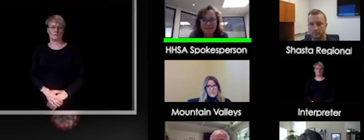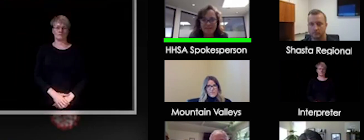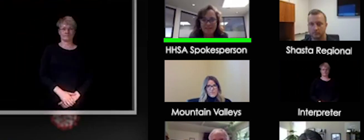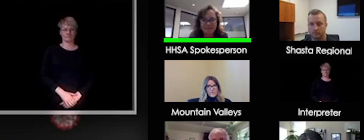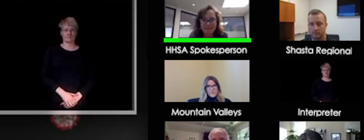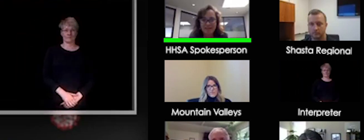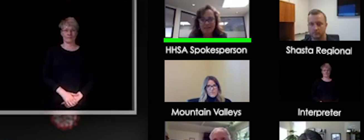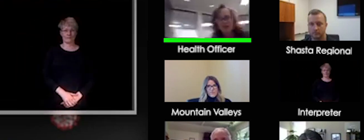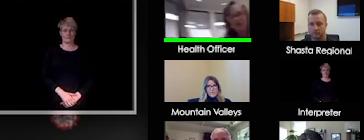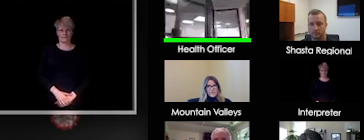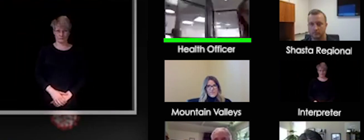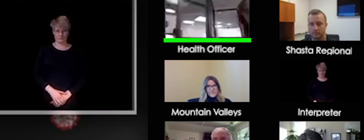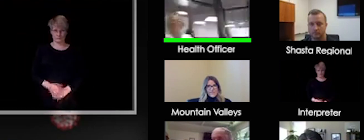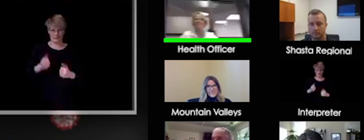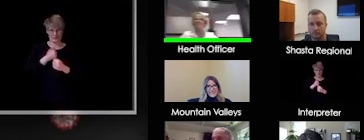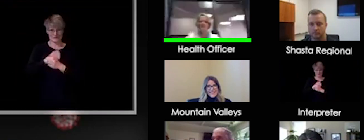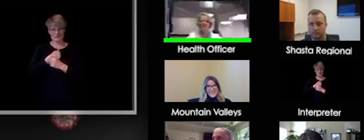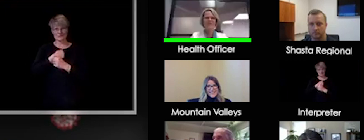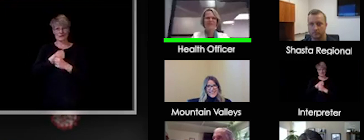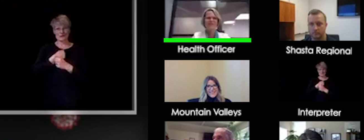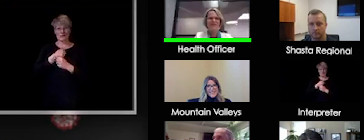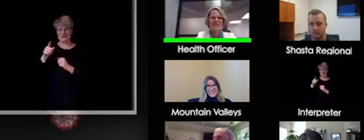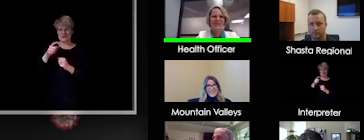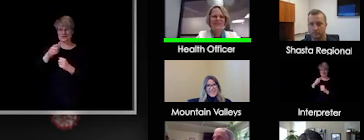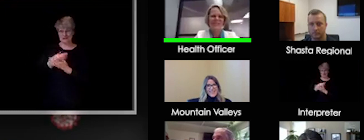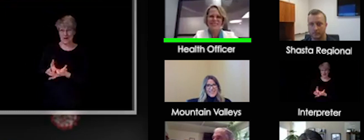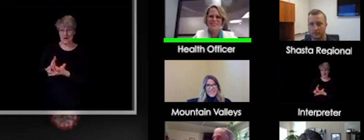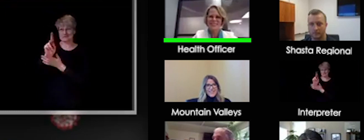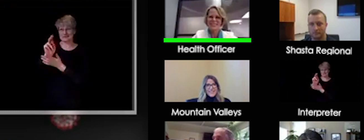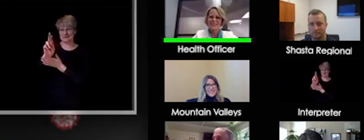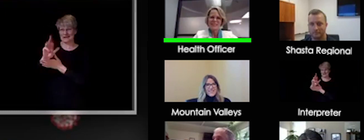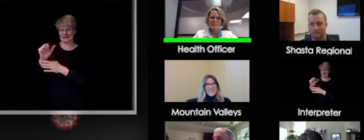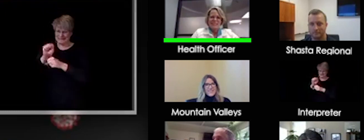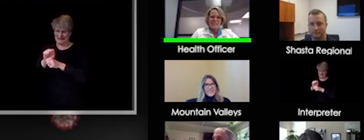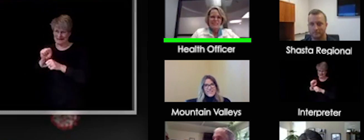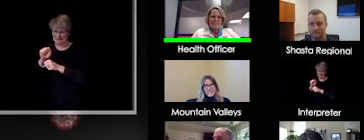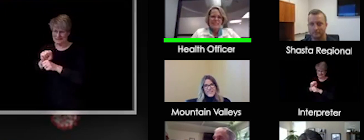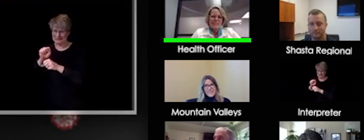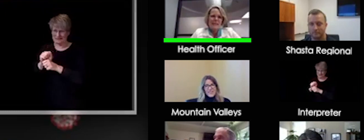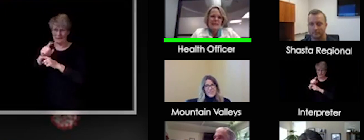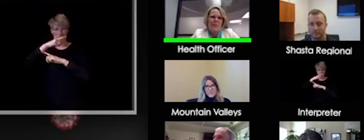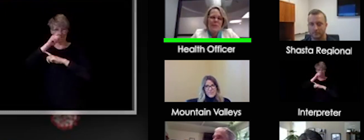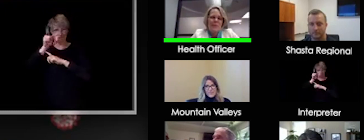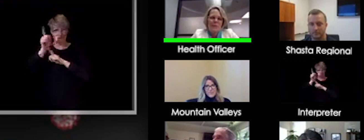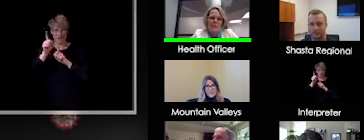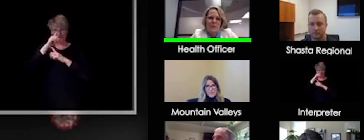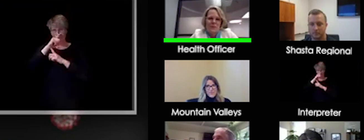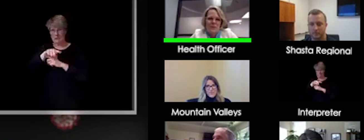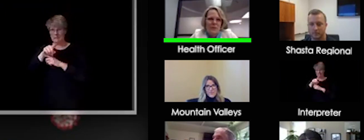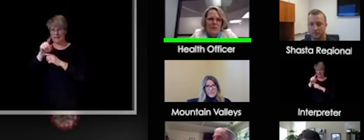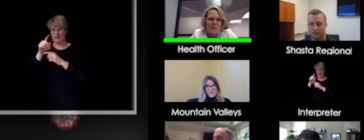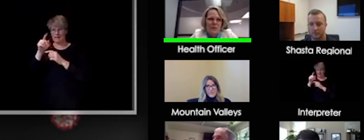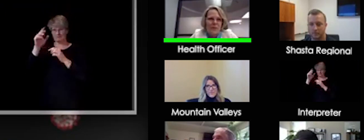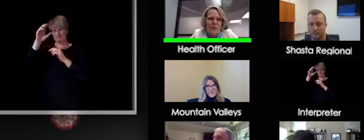Dr. Ramstrom? Thank you. Dr. I had just a couple of questions. As we’re